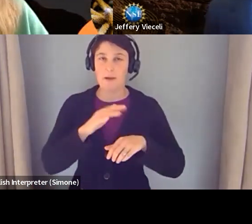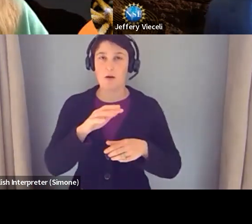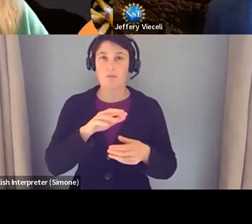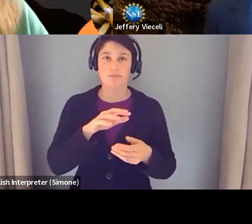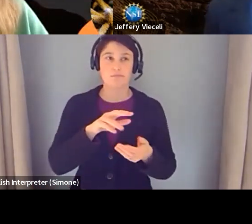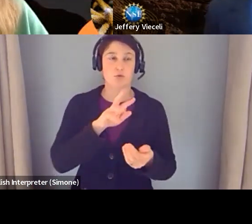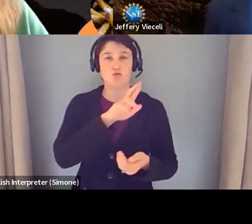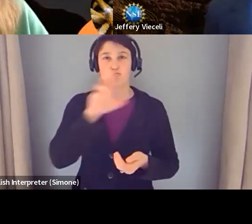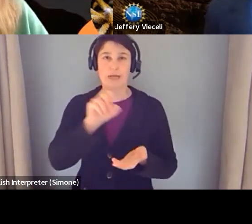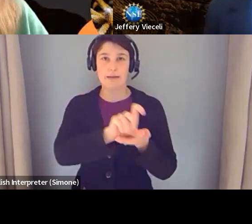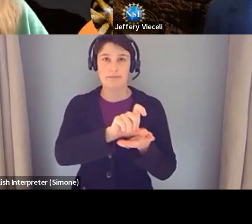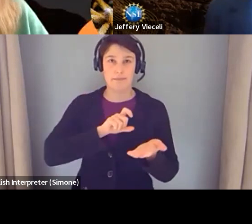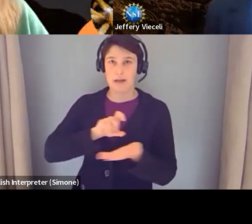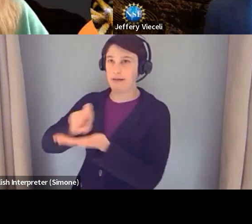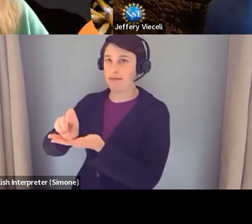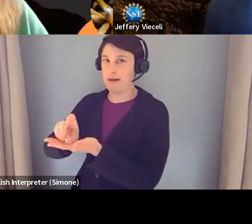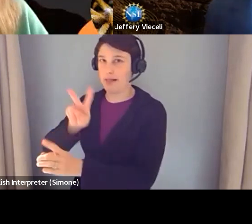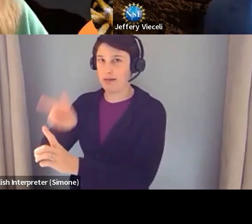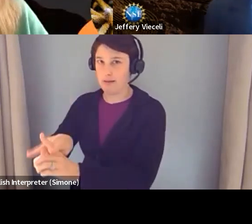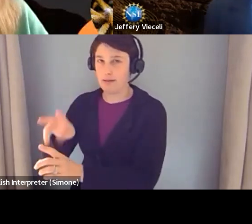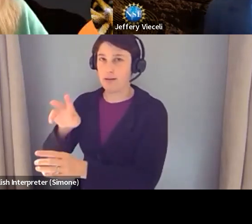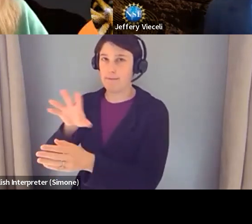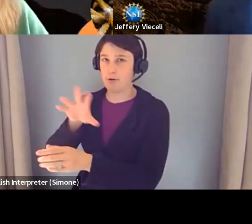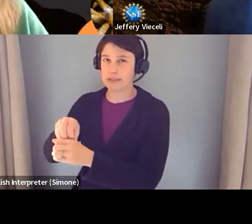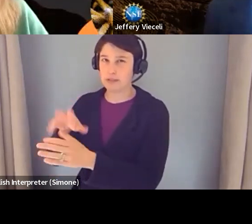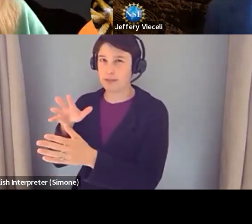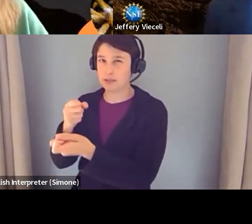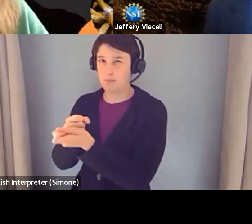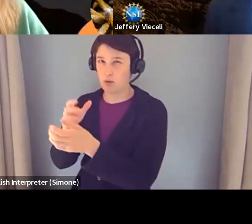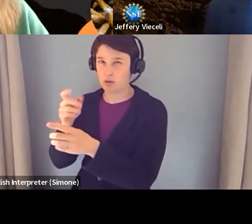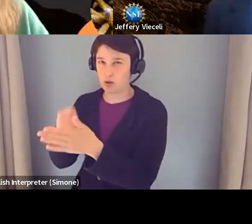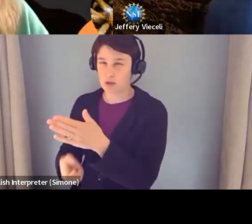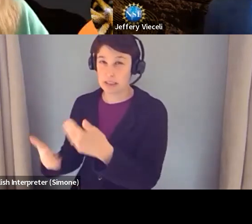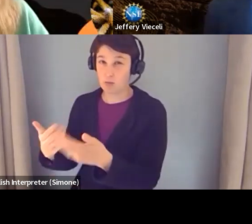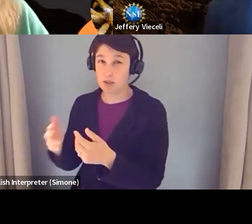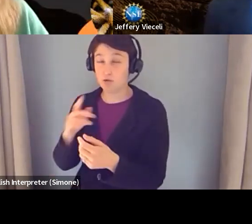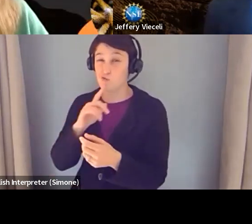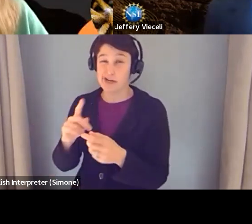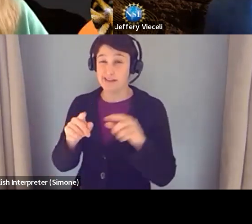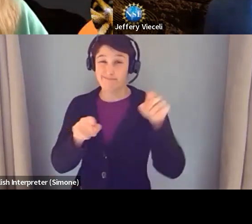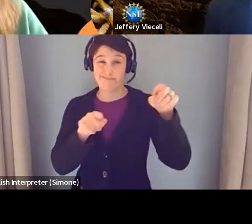So that would be dependent on that agreement with that subrecipient and that awardee. So Liz, you want to add more to that?